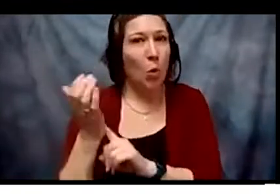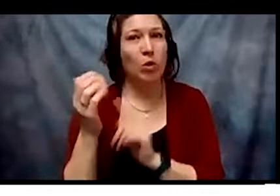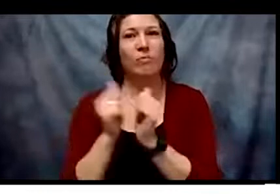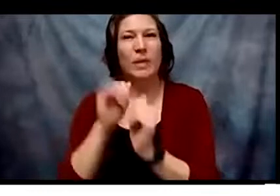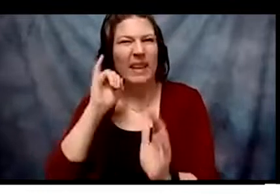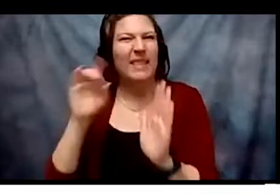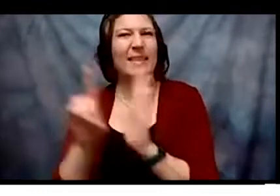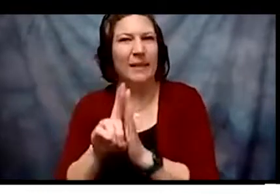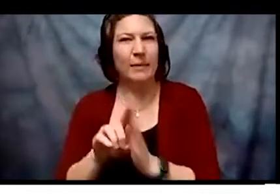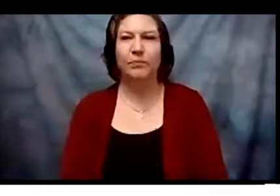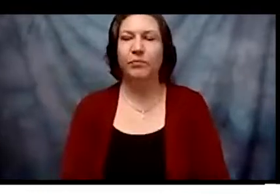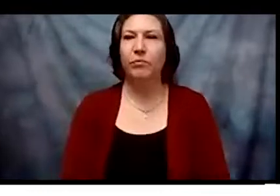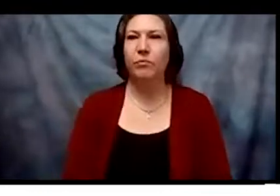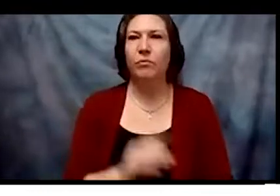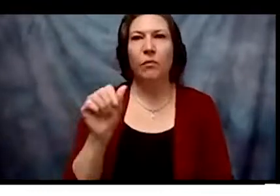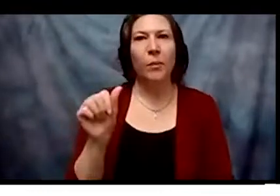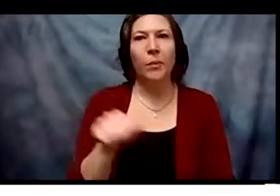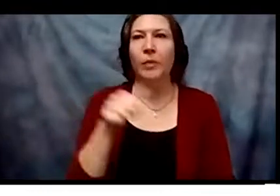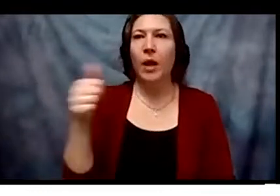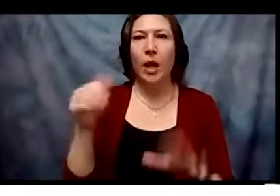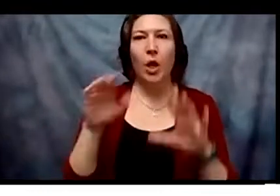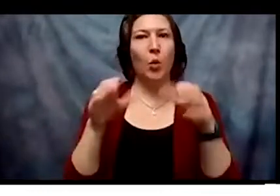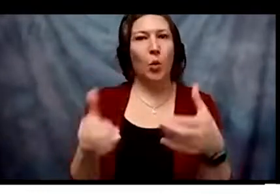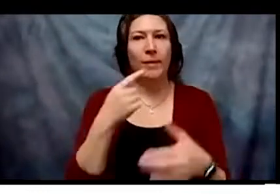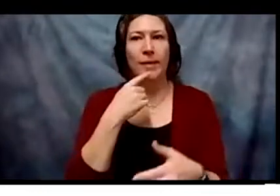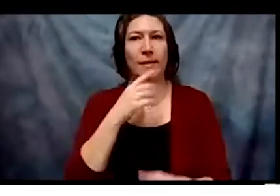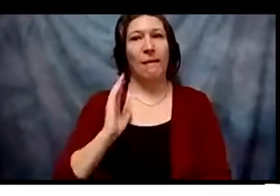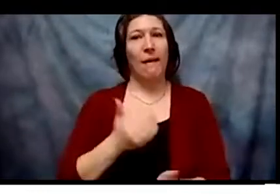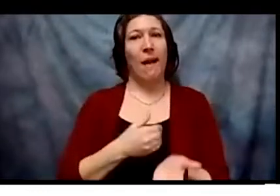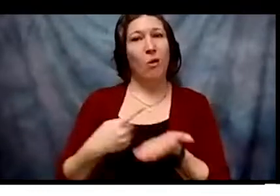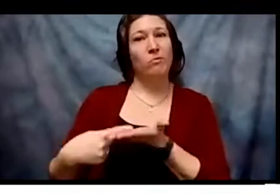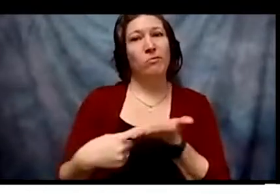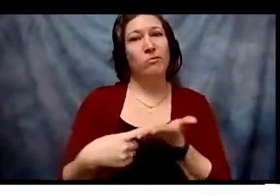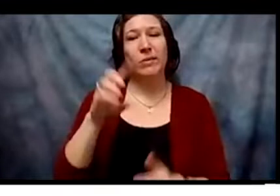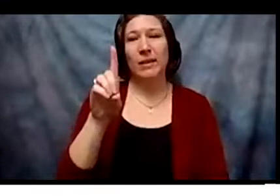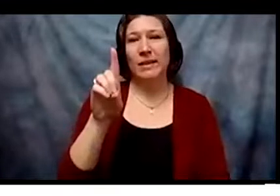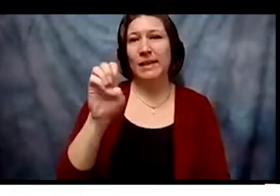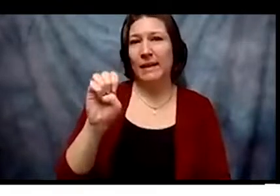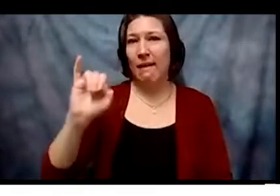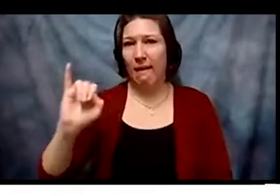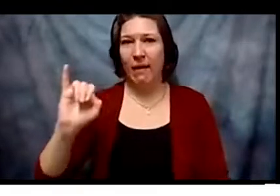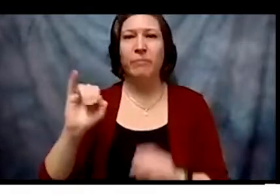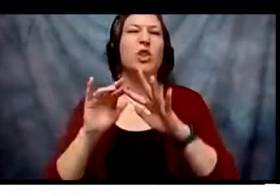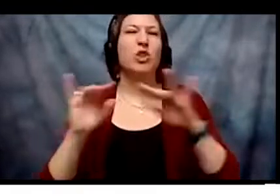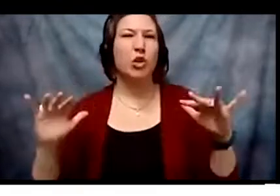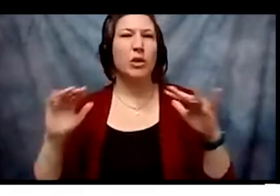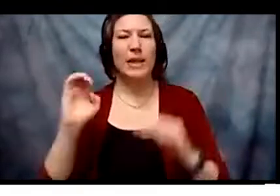Another group shared, Our group remarked on how DEI or diversity equity inclusion work